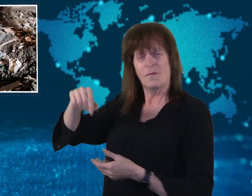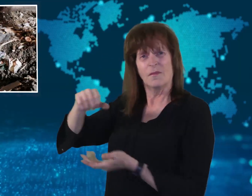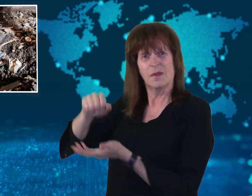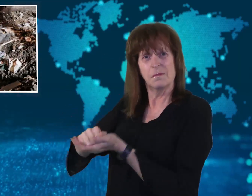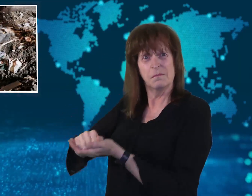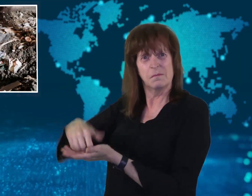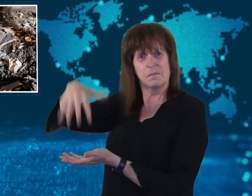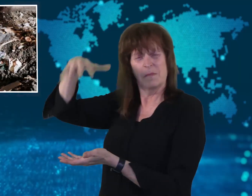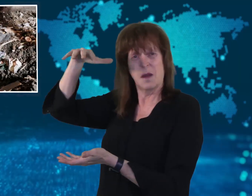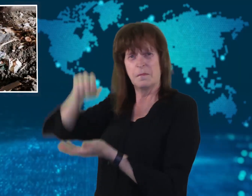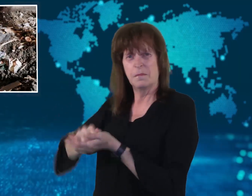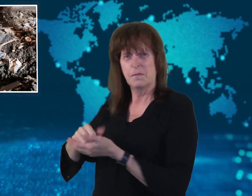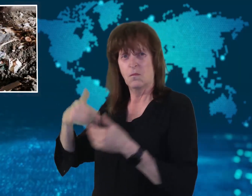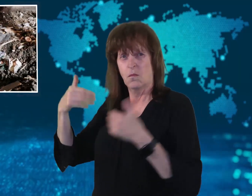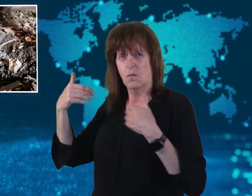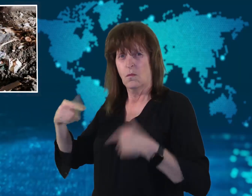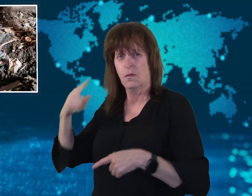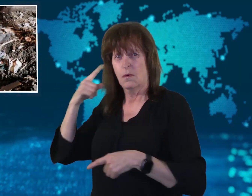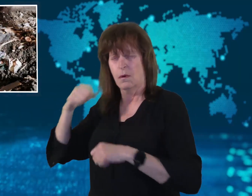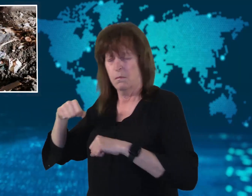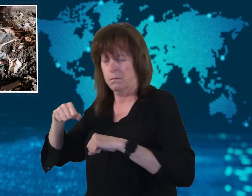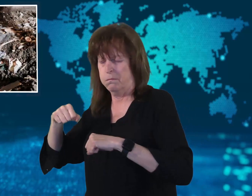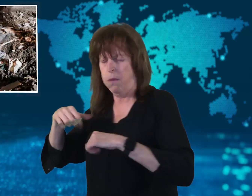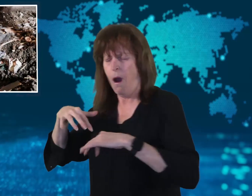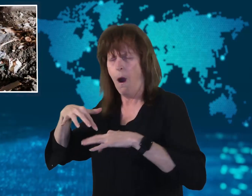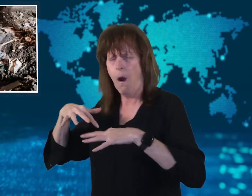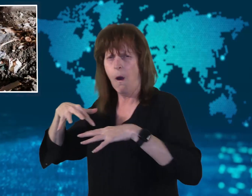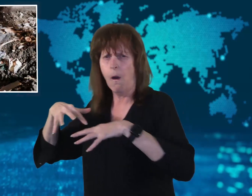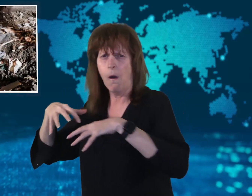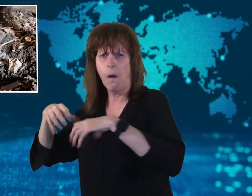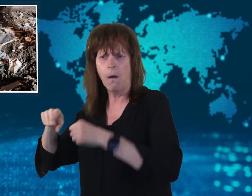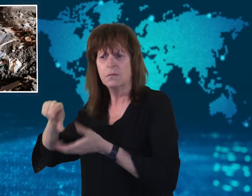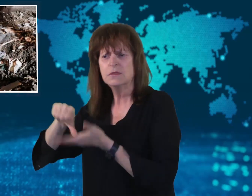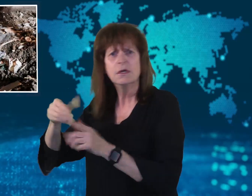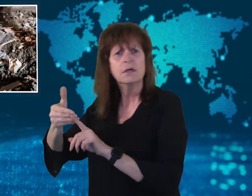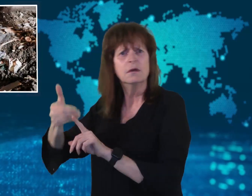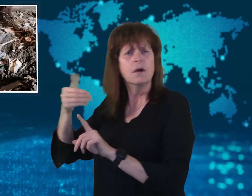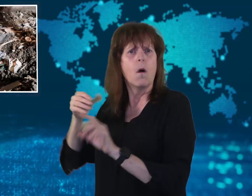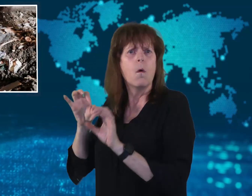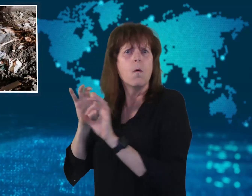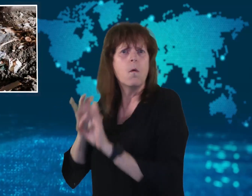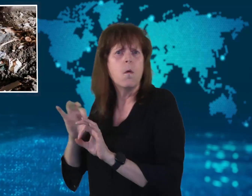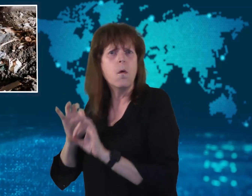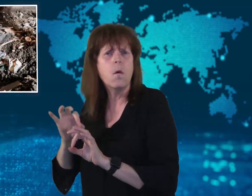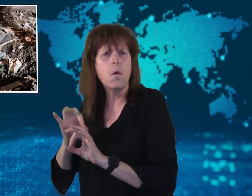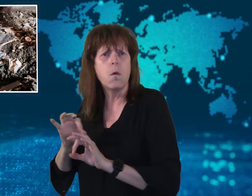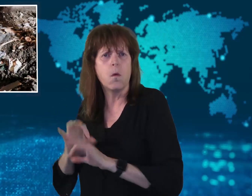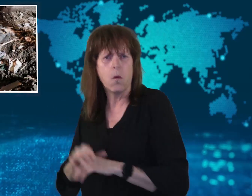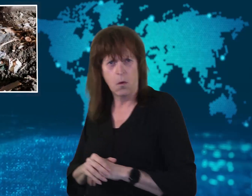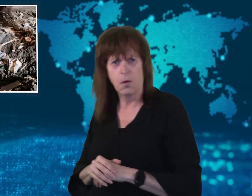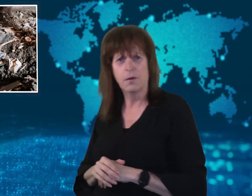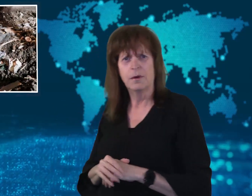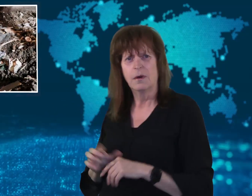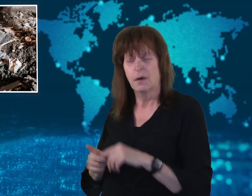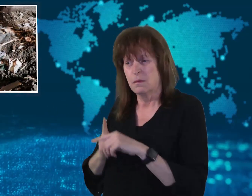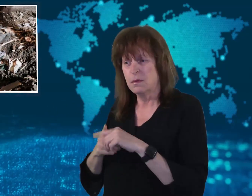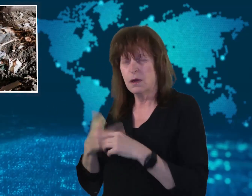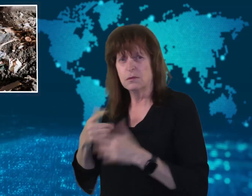claimed responsibility for those attacks.